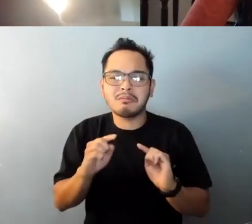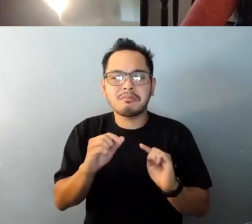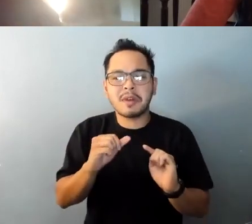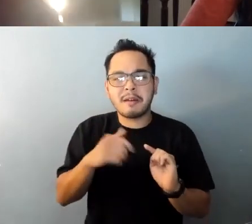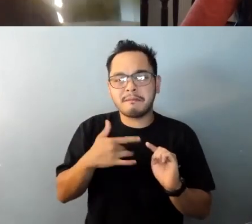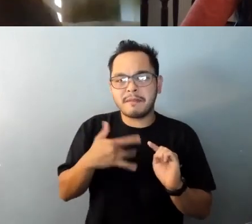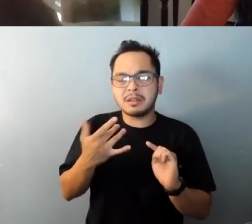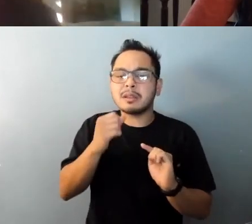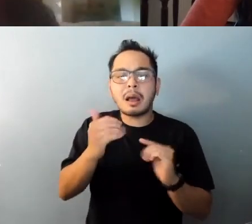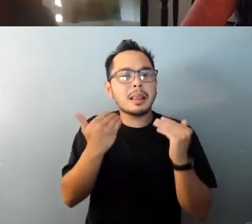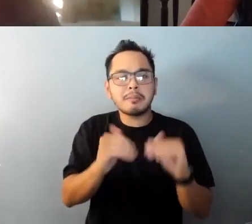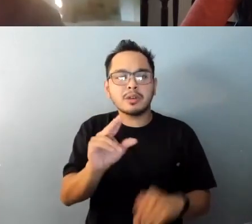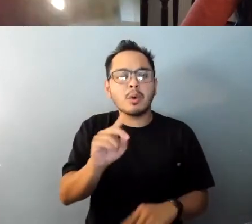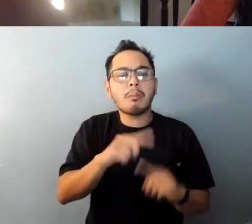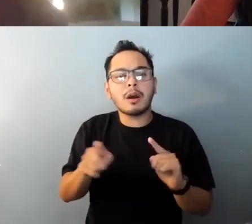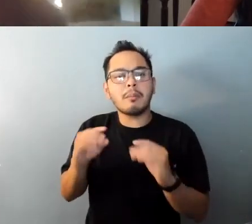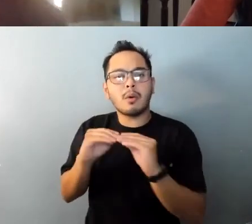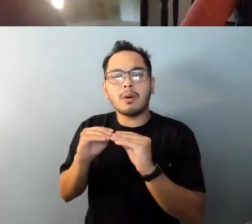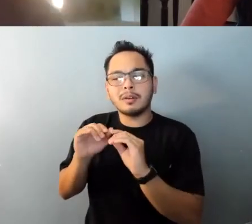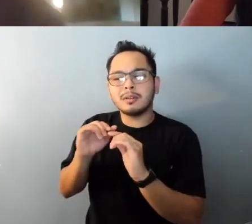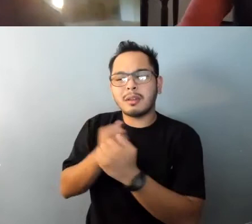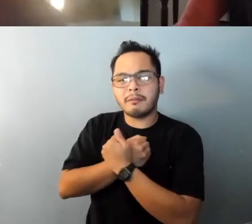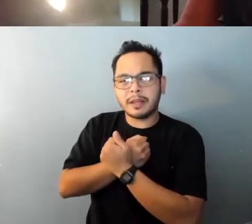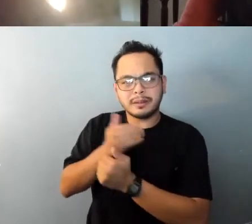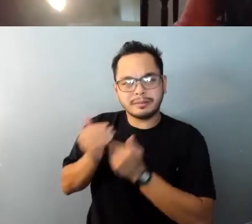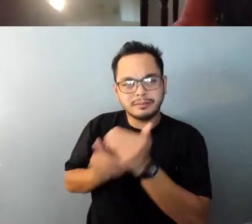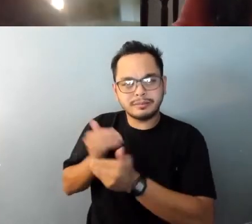close. It felt weirdly loving. I had the opposite experience, I had to write